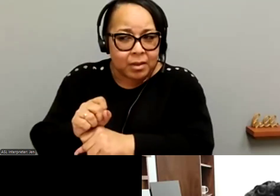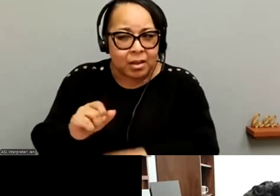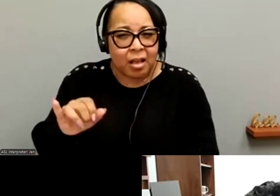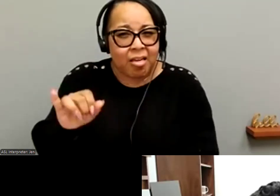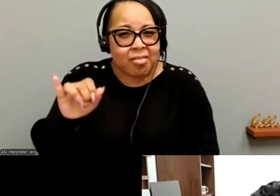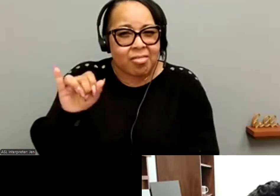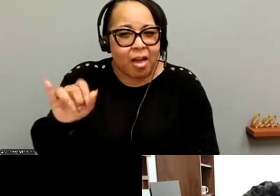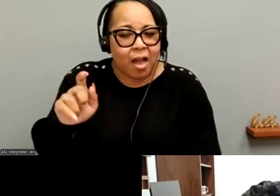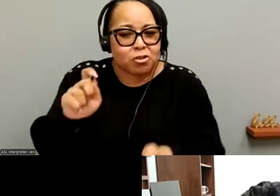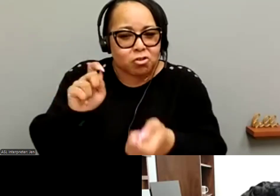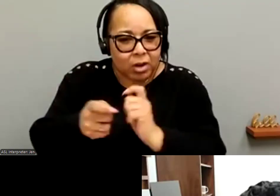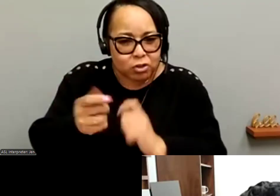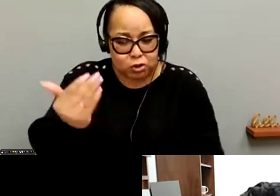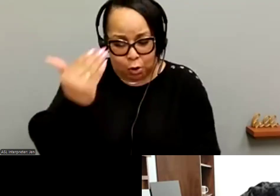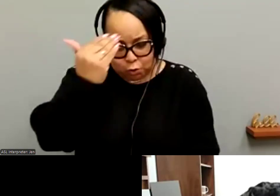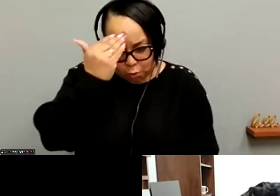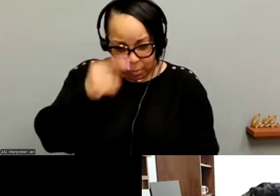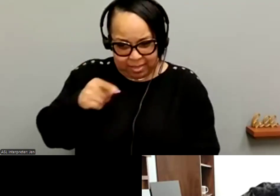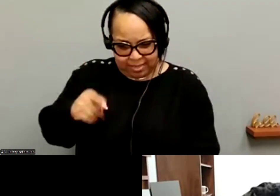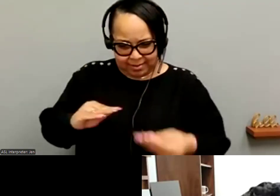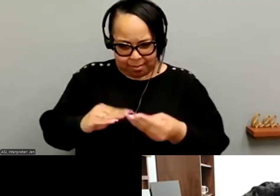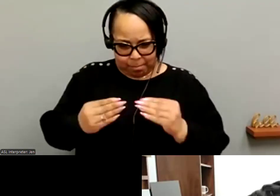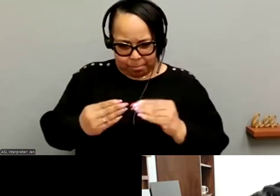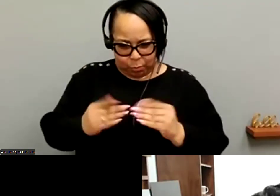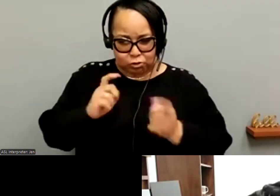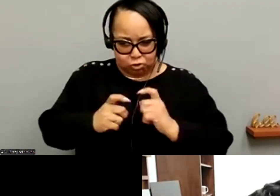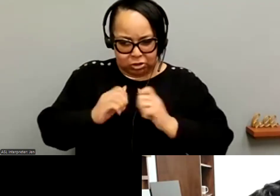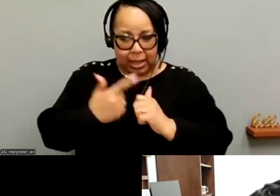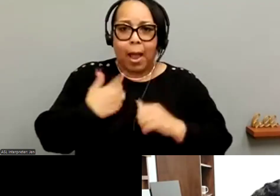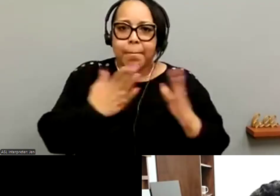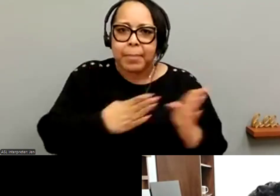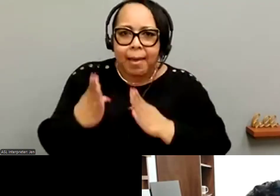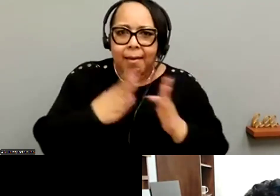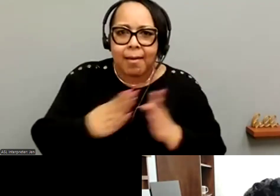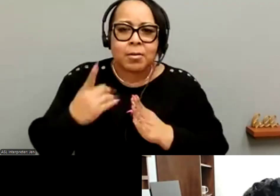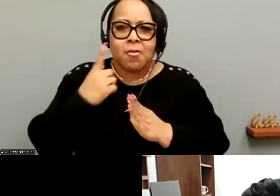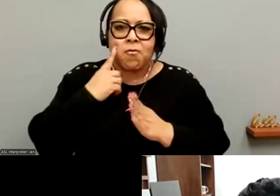13:10:38 knowing that number changes how 13:10:41 I plan for how to support